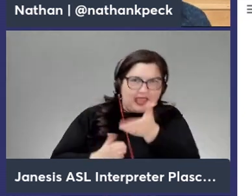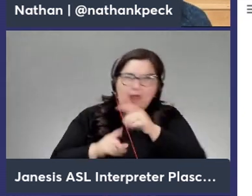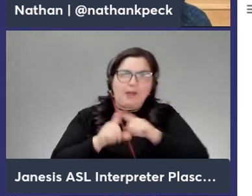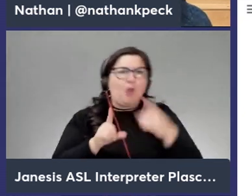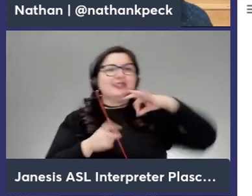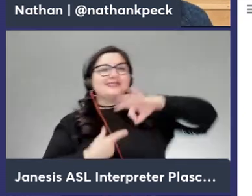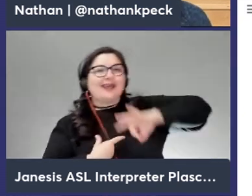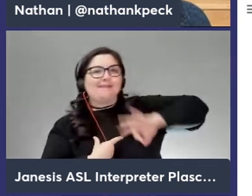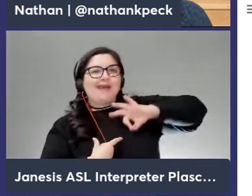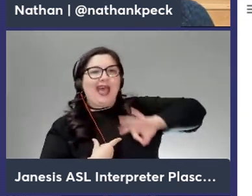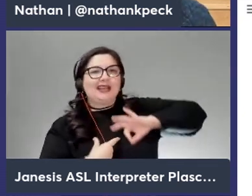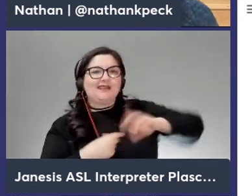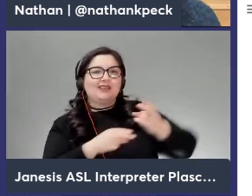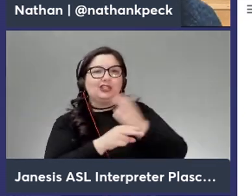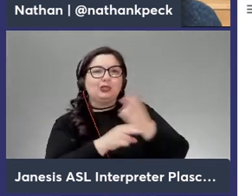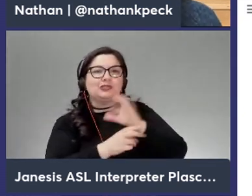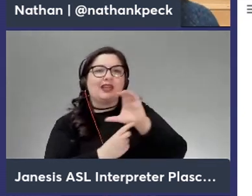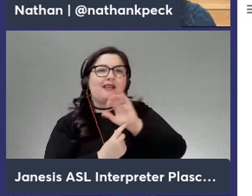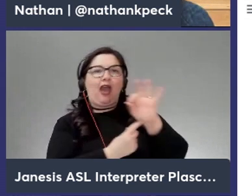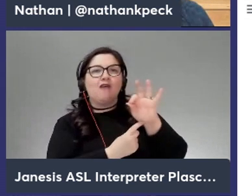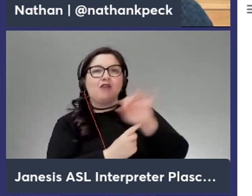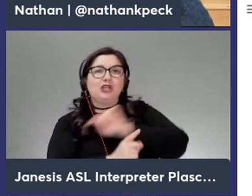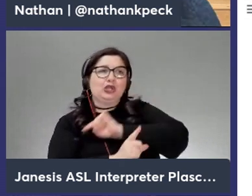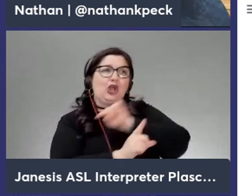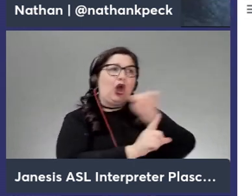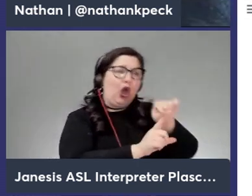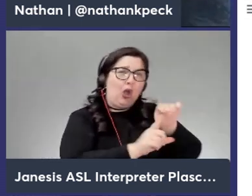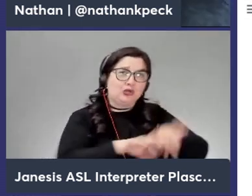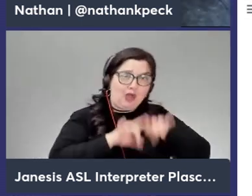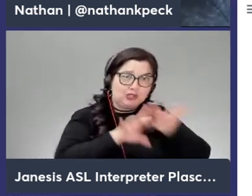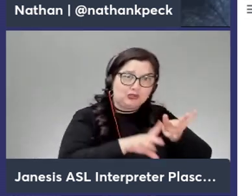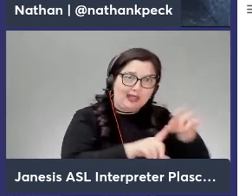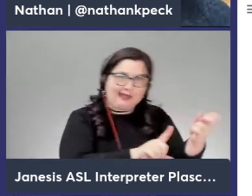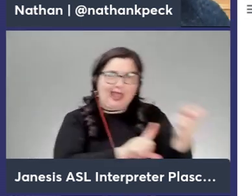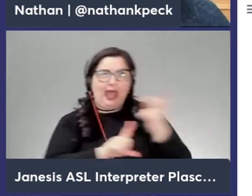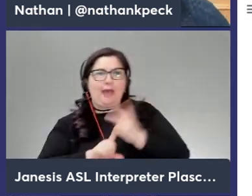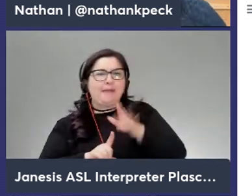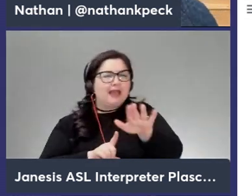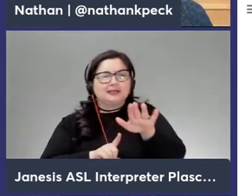for going all the way to Australia and back? Can you explain a little bit more about the rationale behind using CloudFront